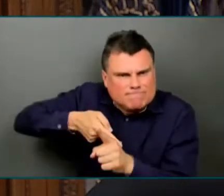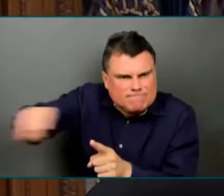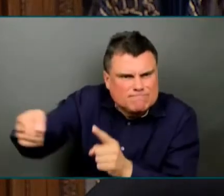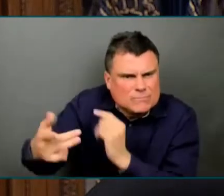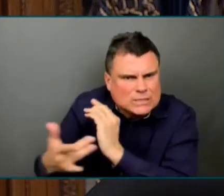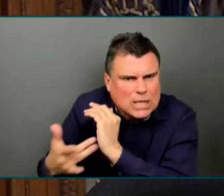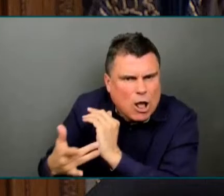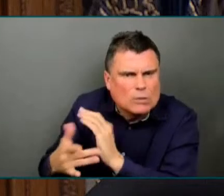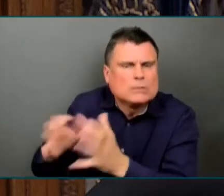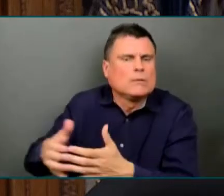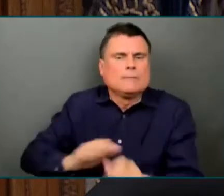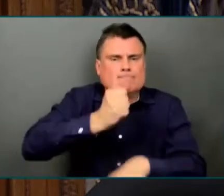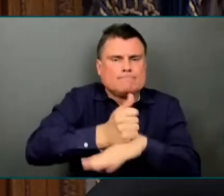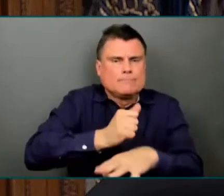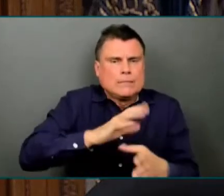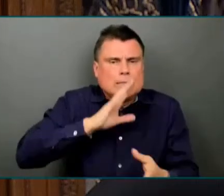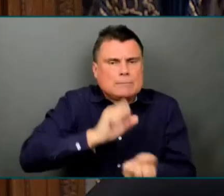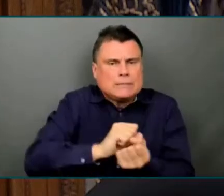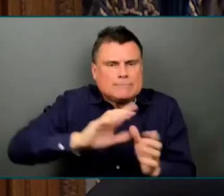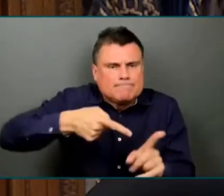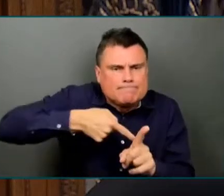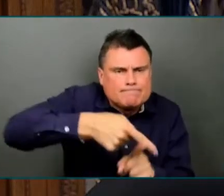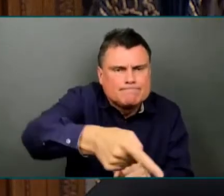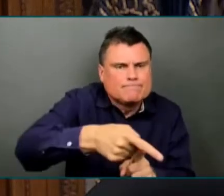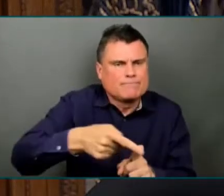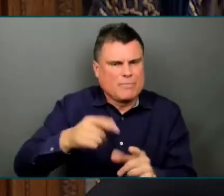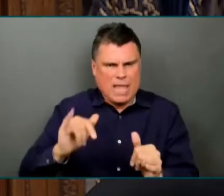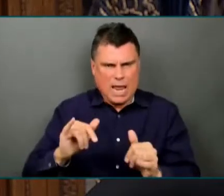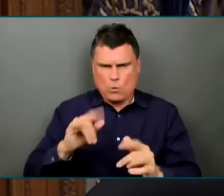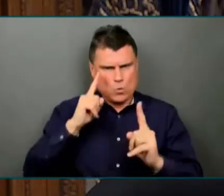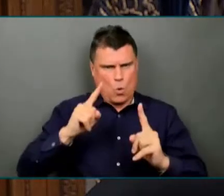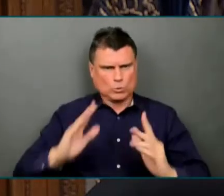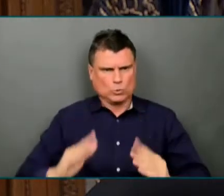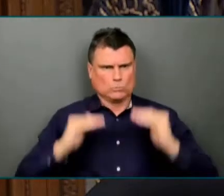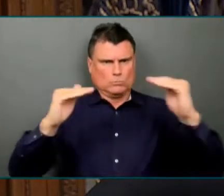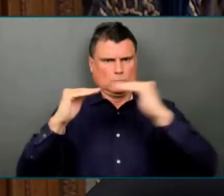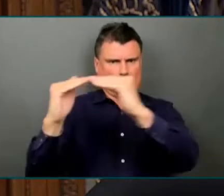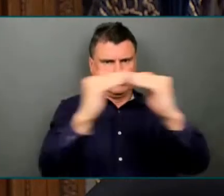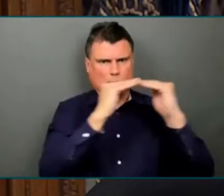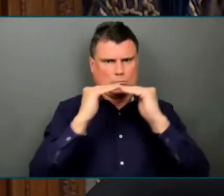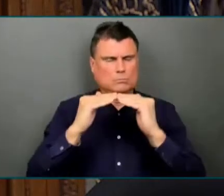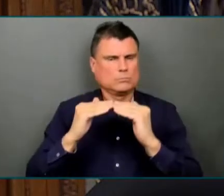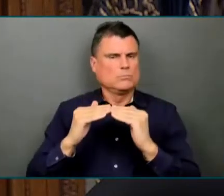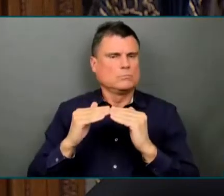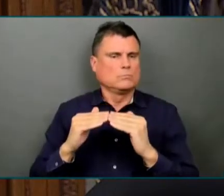My role in this process will be focusing on engaging British Columbians in every corner